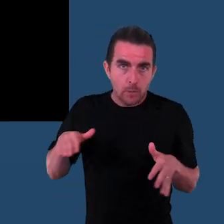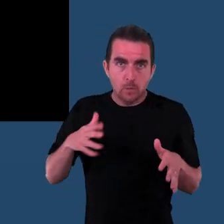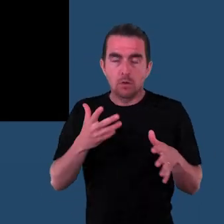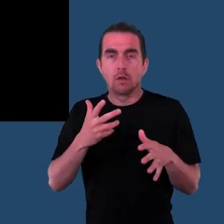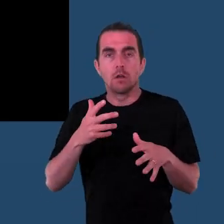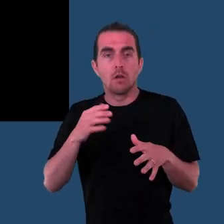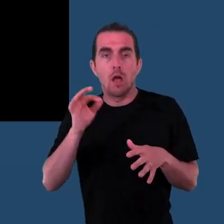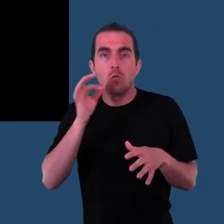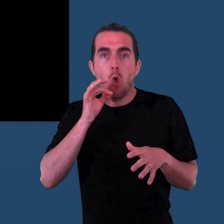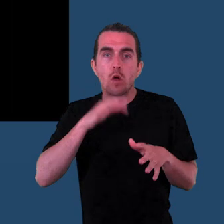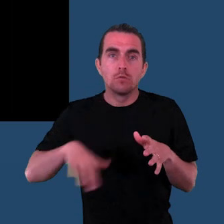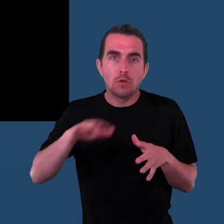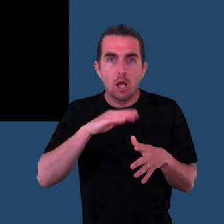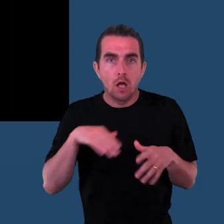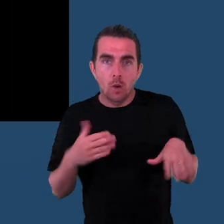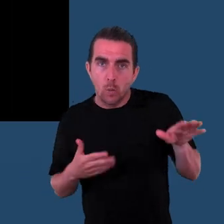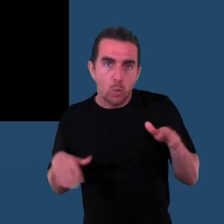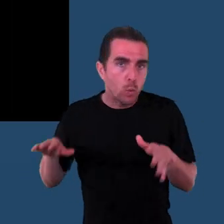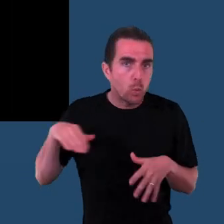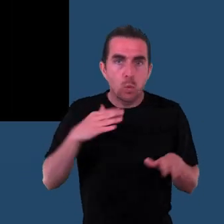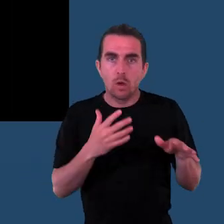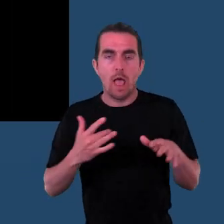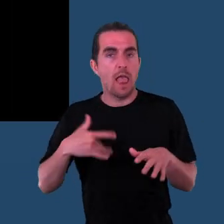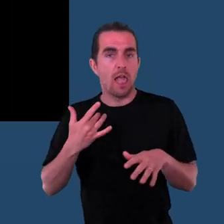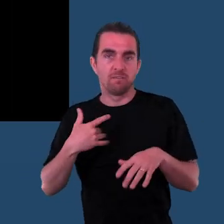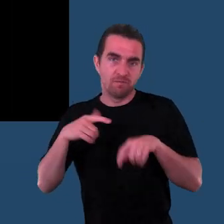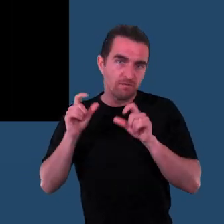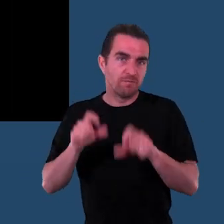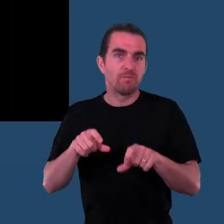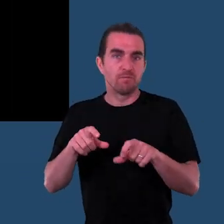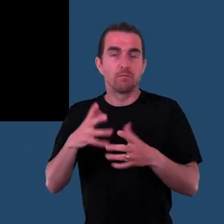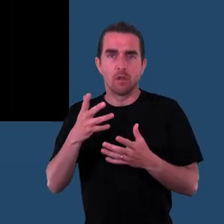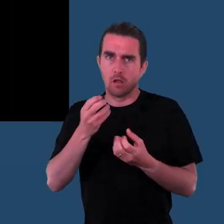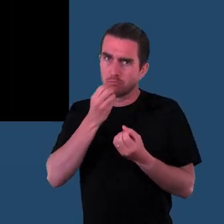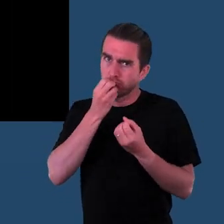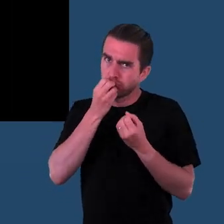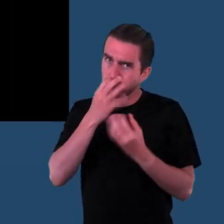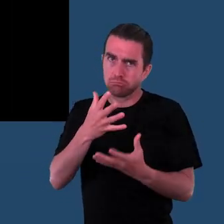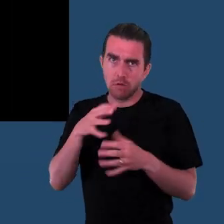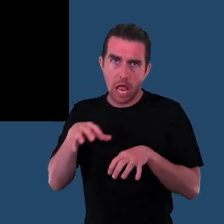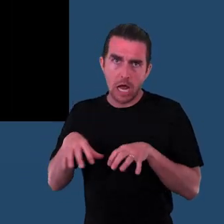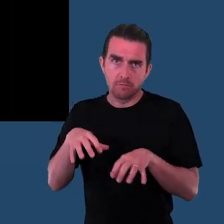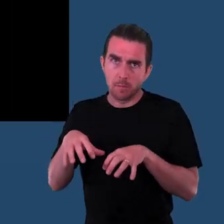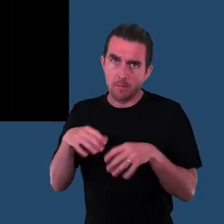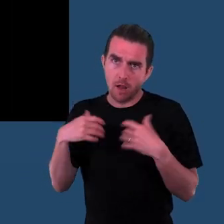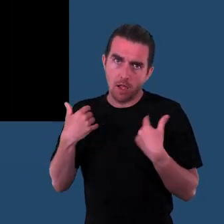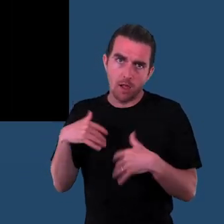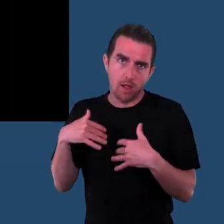They were completely adapted for a life in the water. But yeah, still impressive animals, as well.